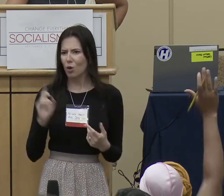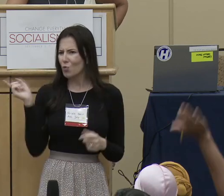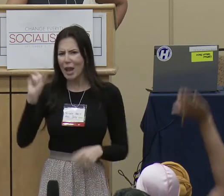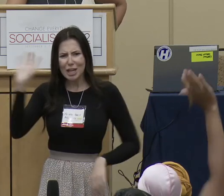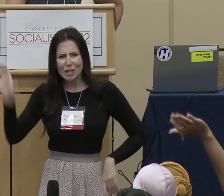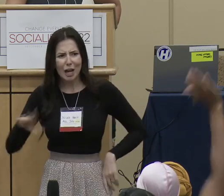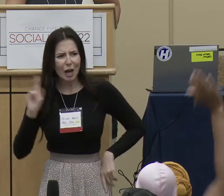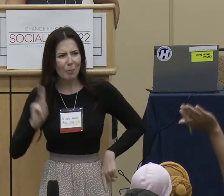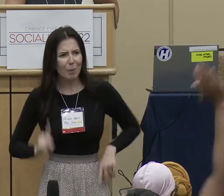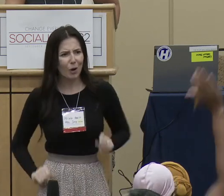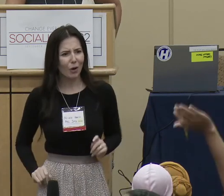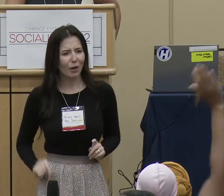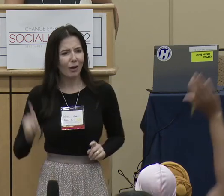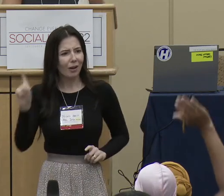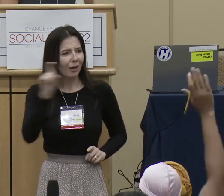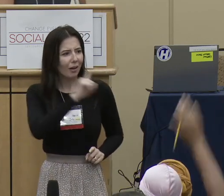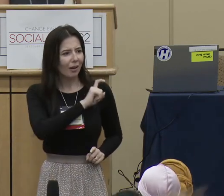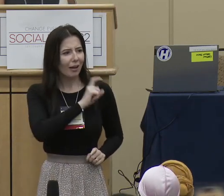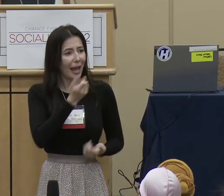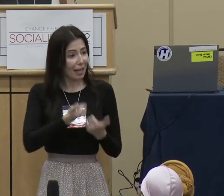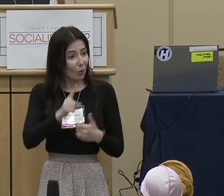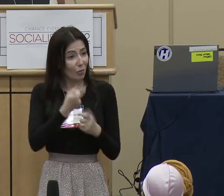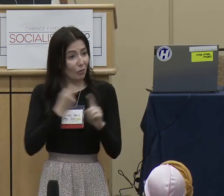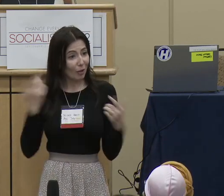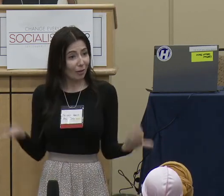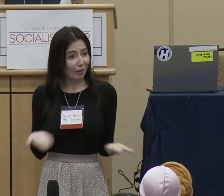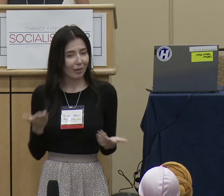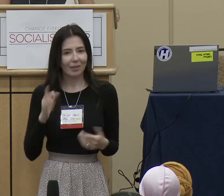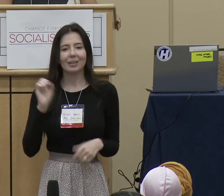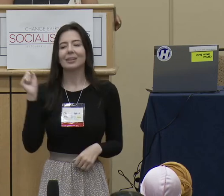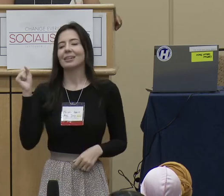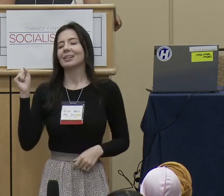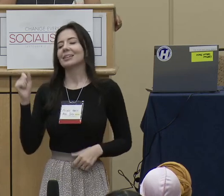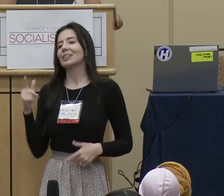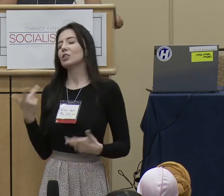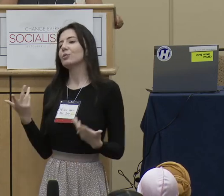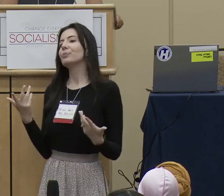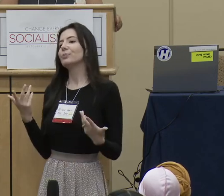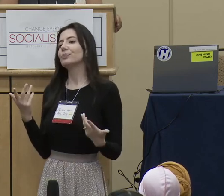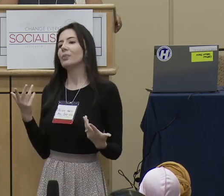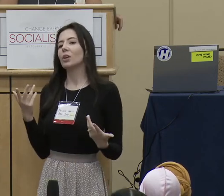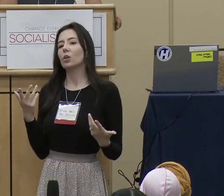here? Where, where the Chicago people? Anybody from here?